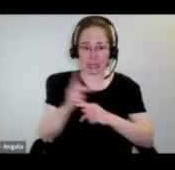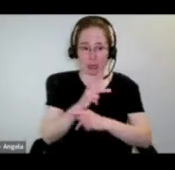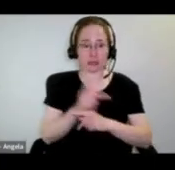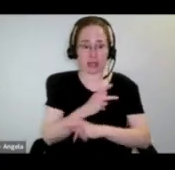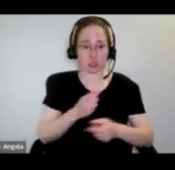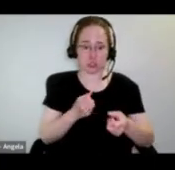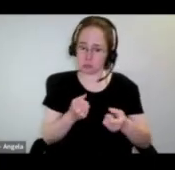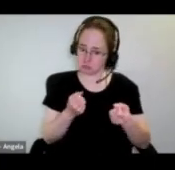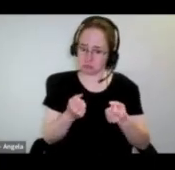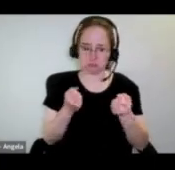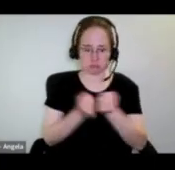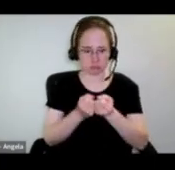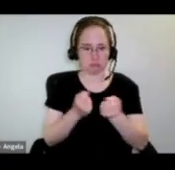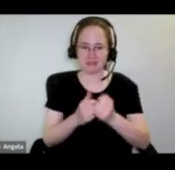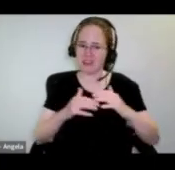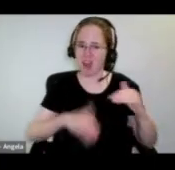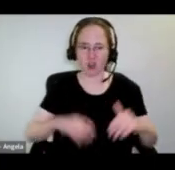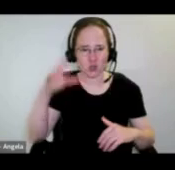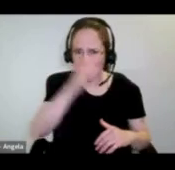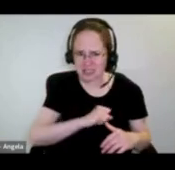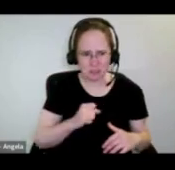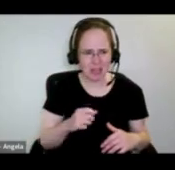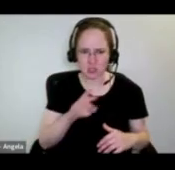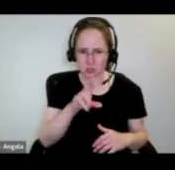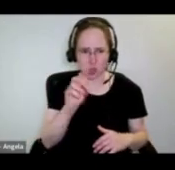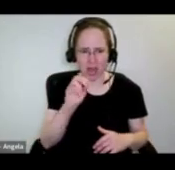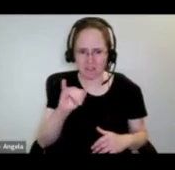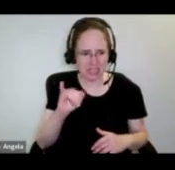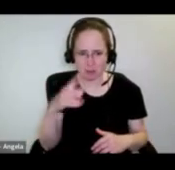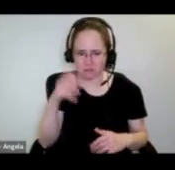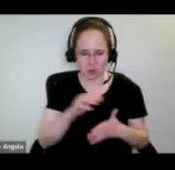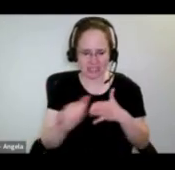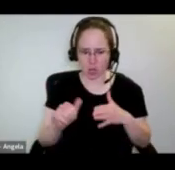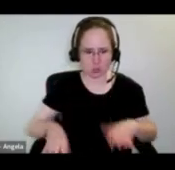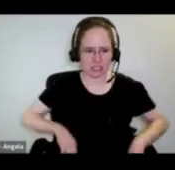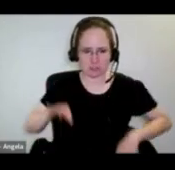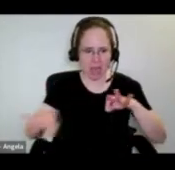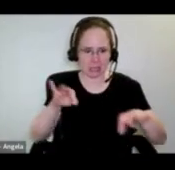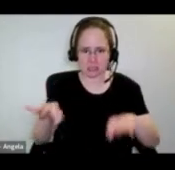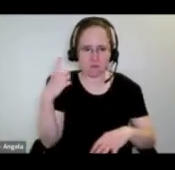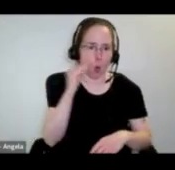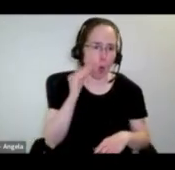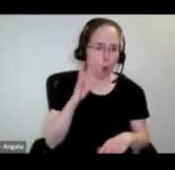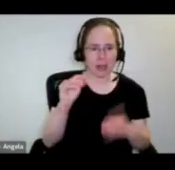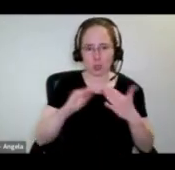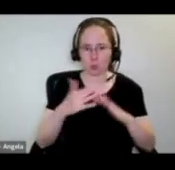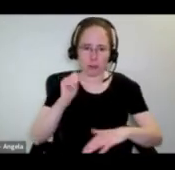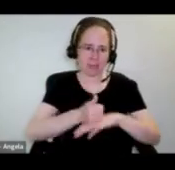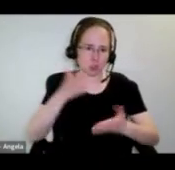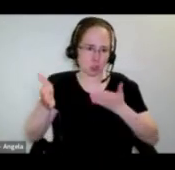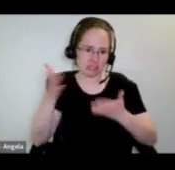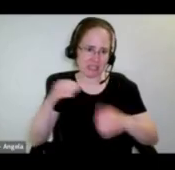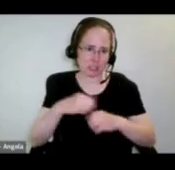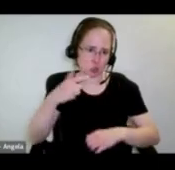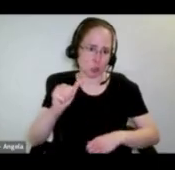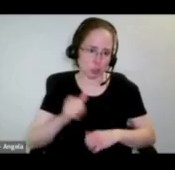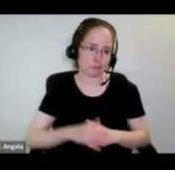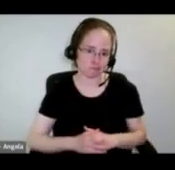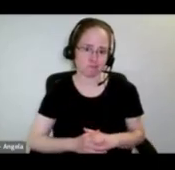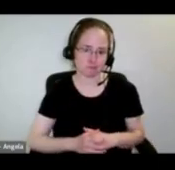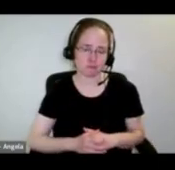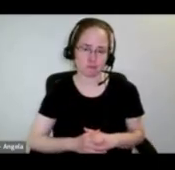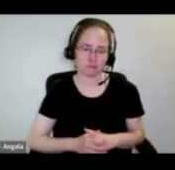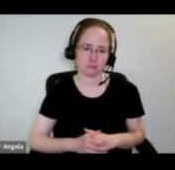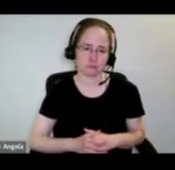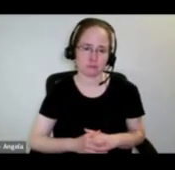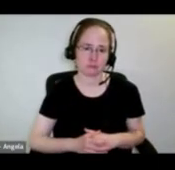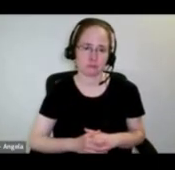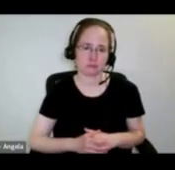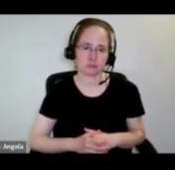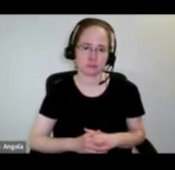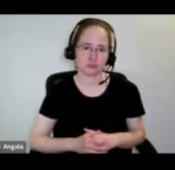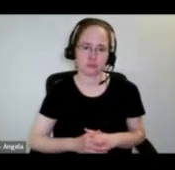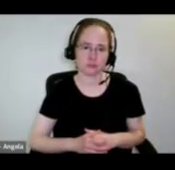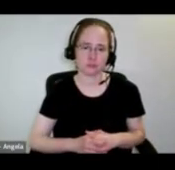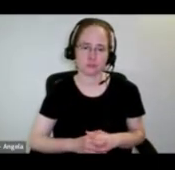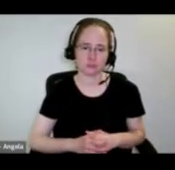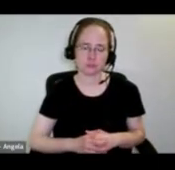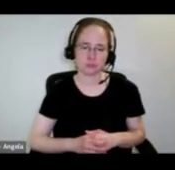David Watkins: By these two models, we believe that each of the preceding calculations substantially underestimate return on investment for dollars spent on home and community-based services in Georgia.